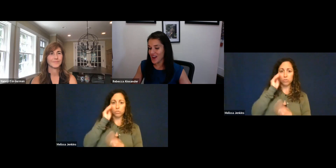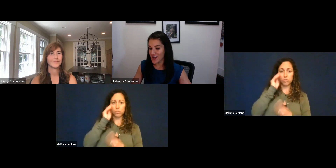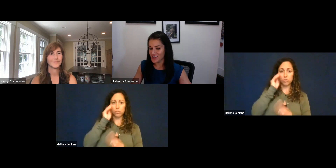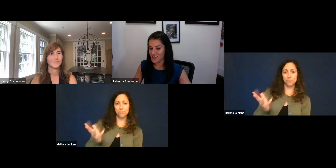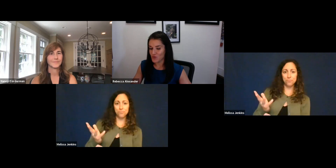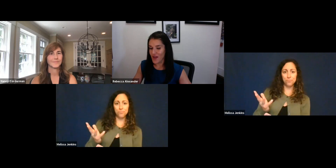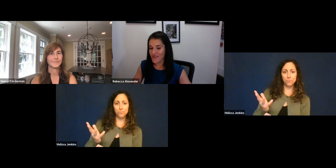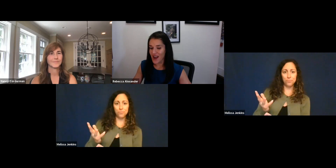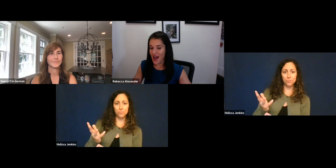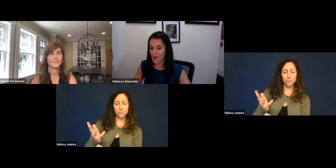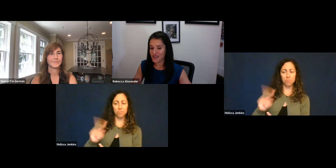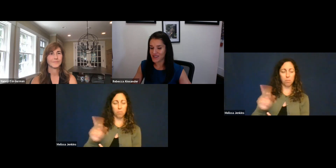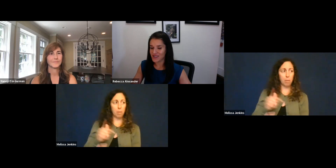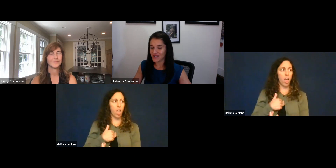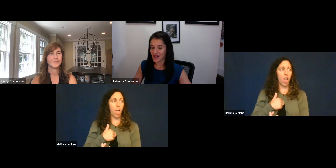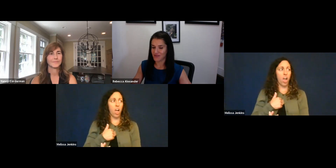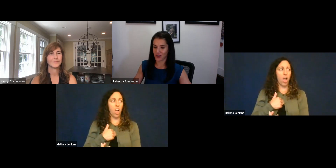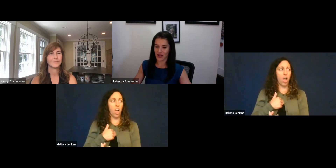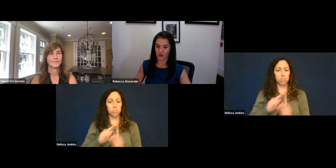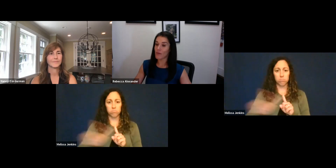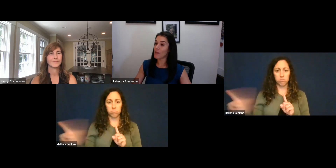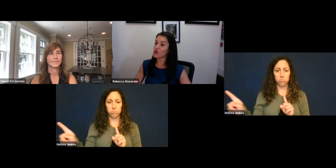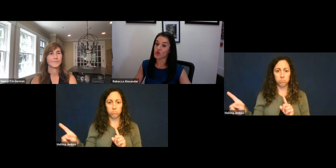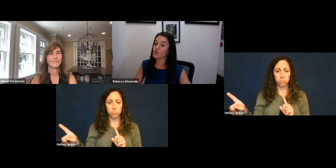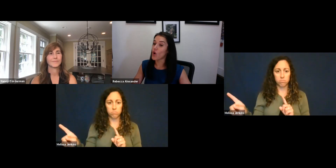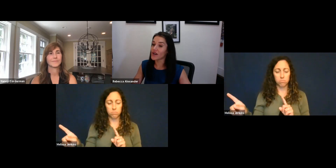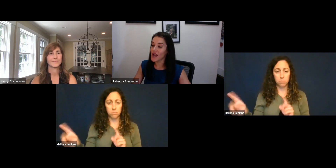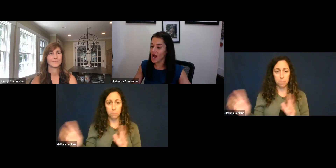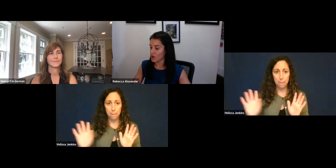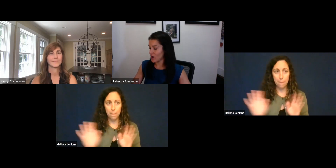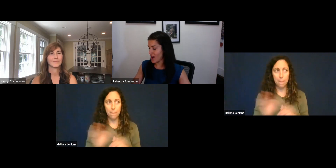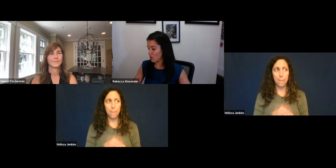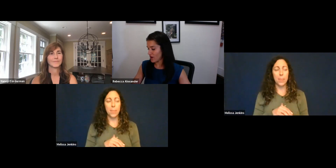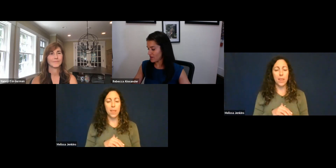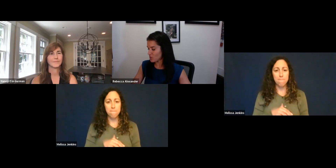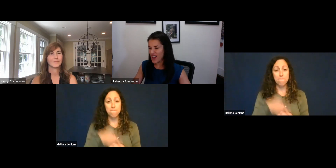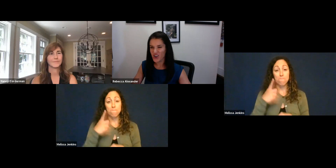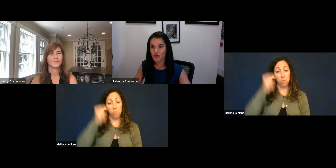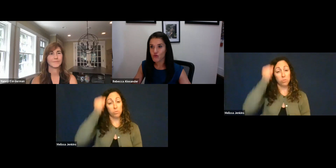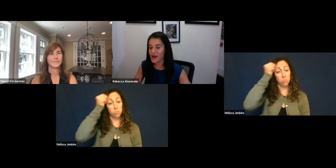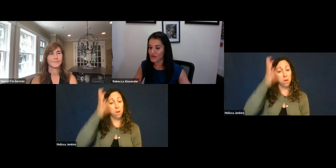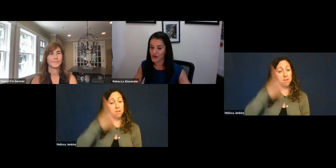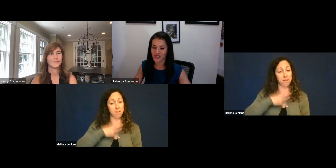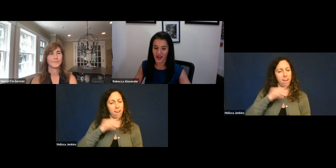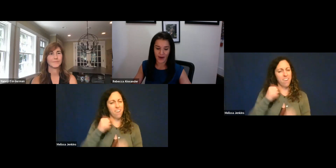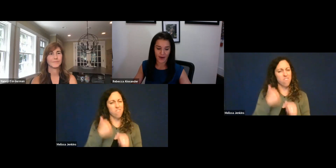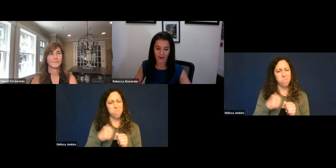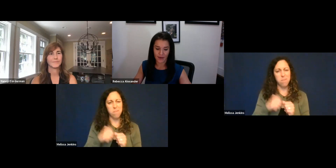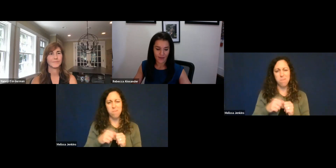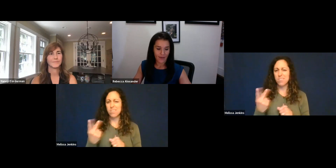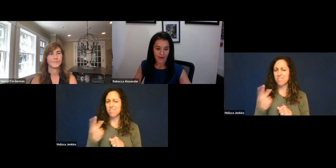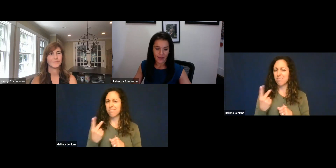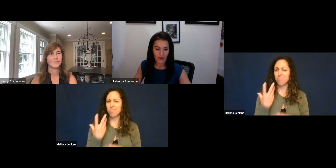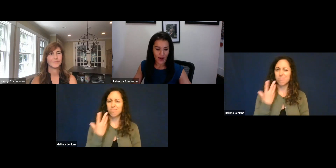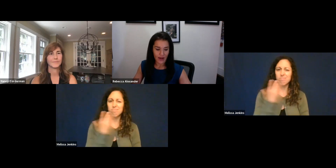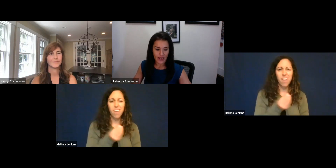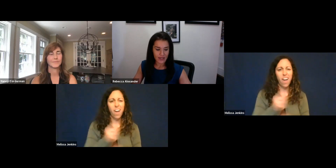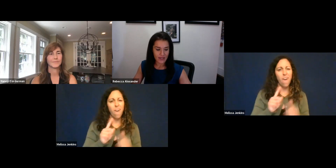And when that happened, I felt-- I remembered there was one guy I went out with, and we had a great first date, and he--